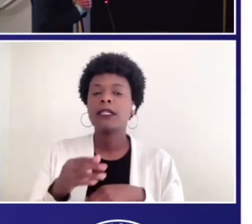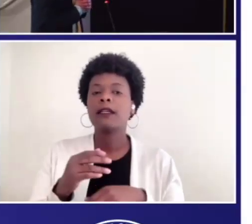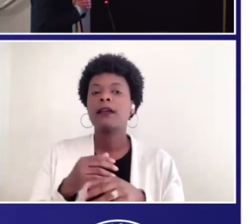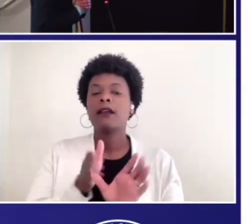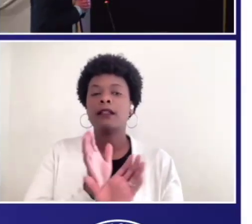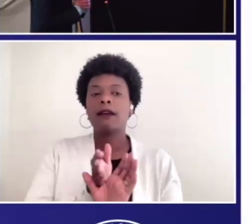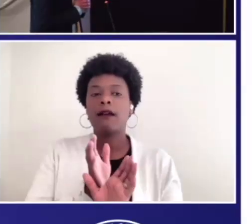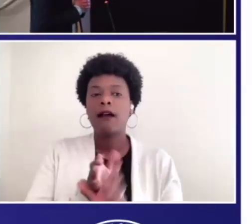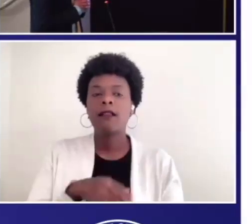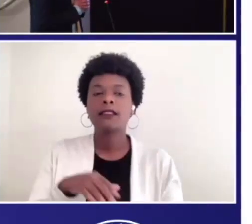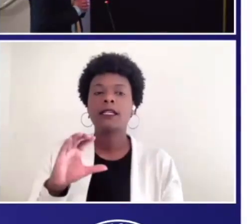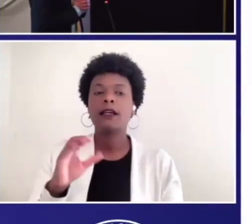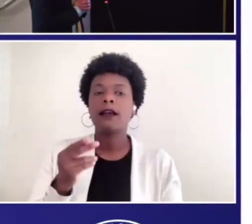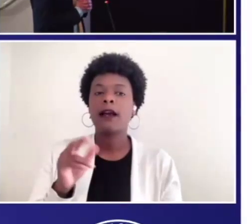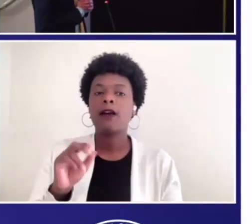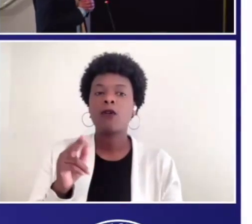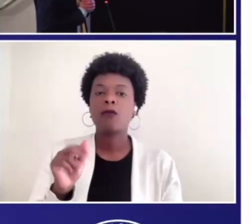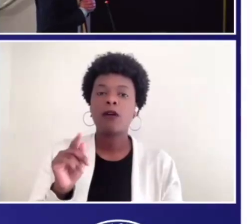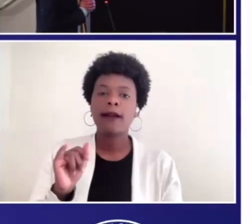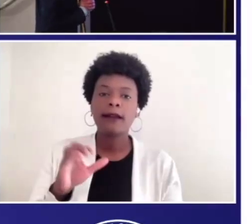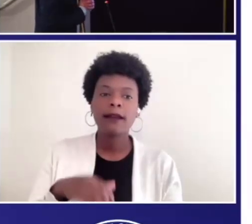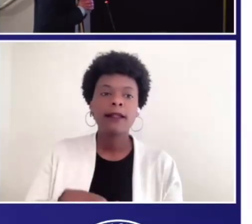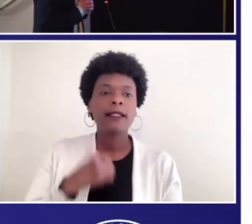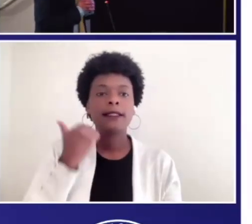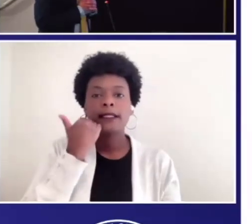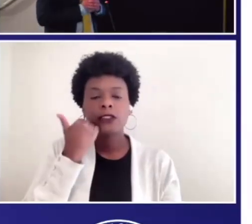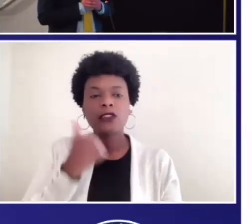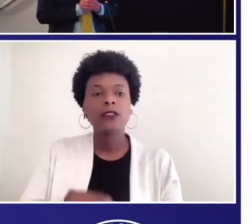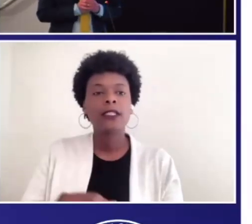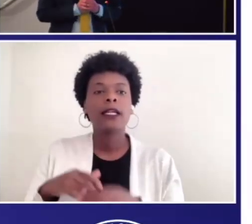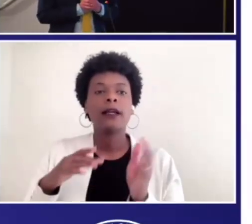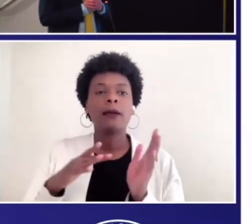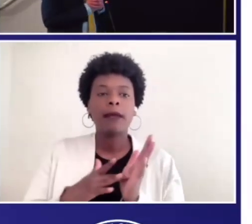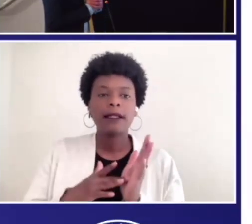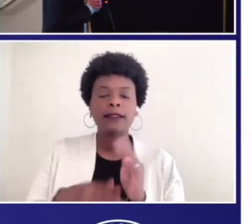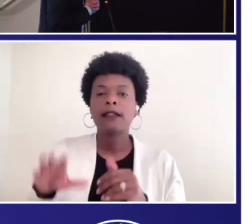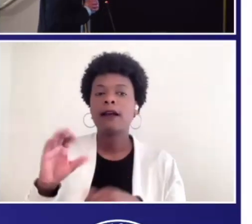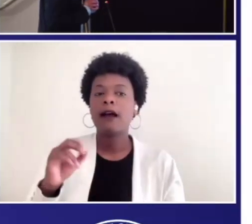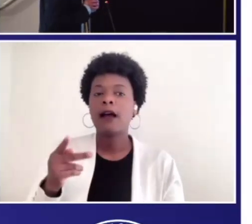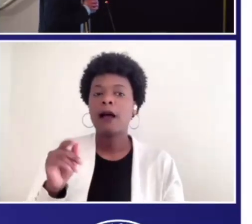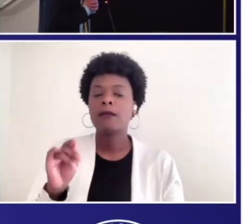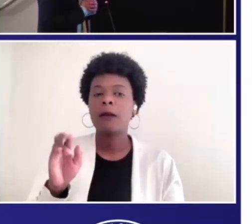medicine, optometry, and pharmacy, and pharmaceutical sciences. In total, that's 44 unique six-digit CIP